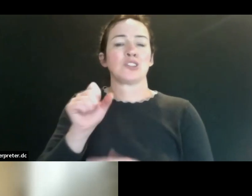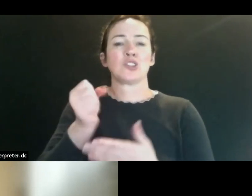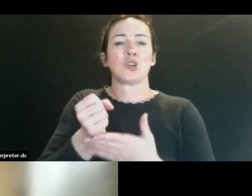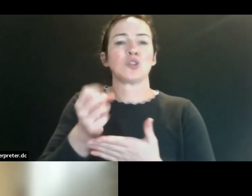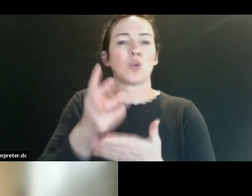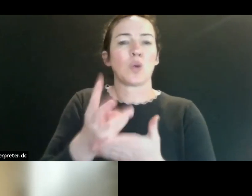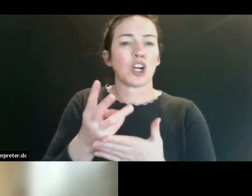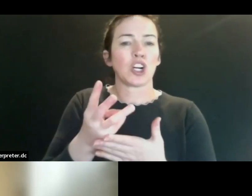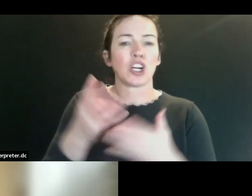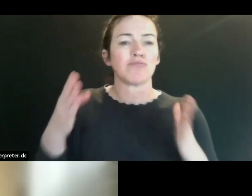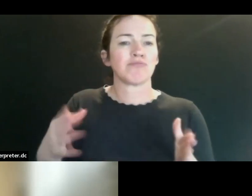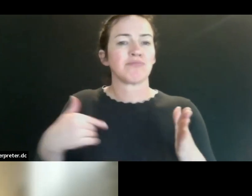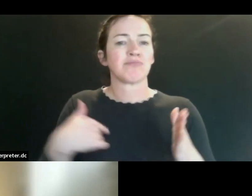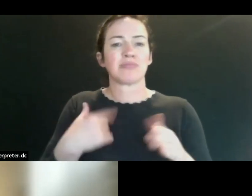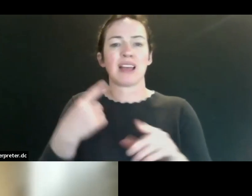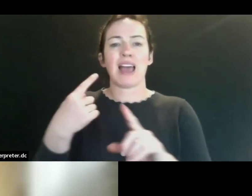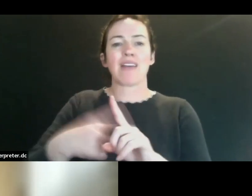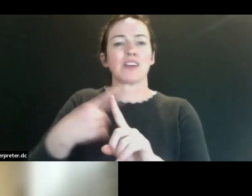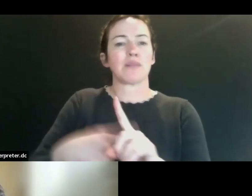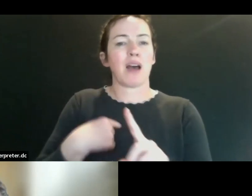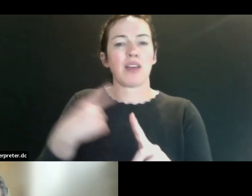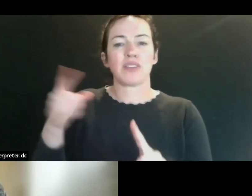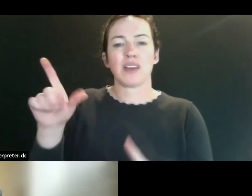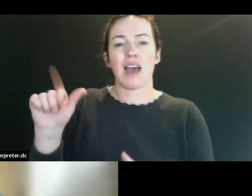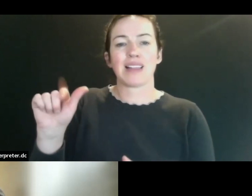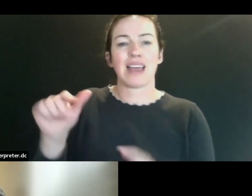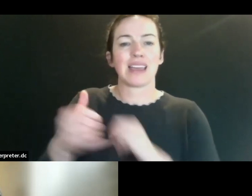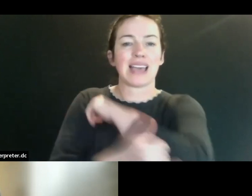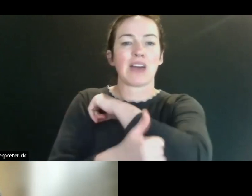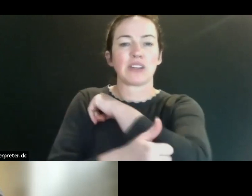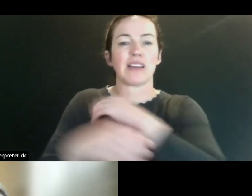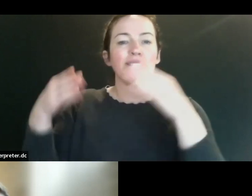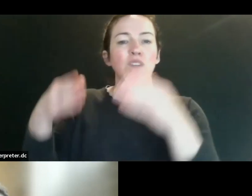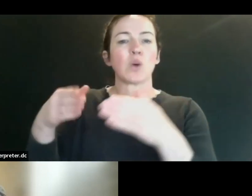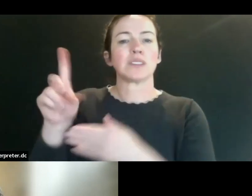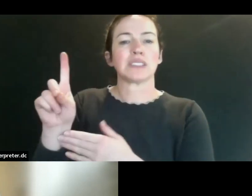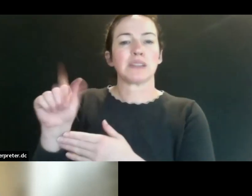month is there's a group in L.A. County focus on the disabilities community and I give a